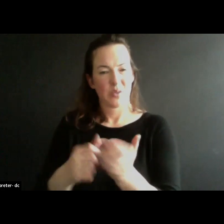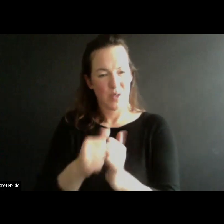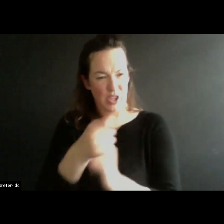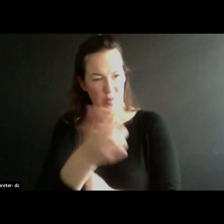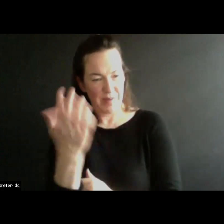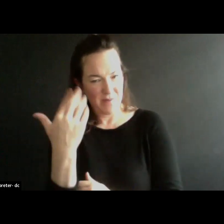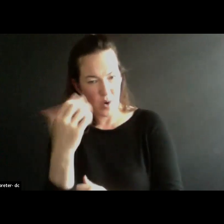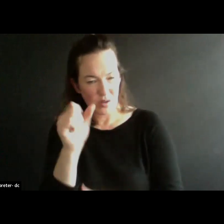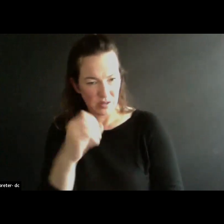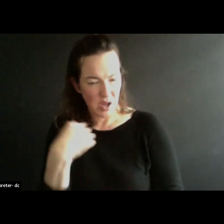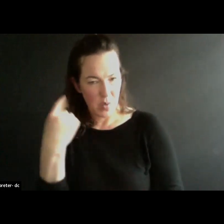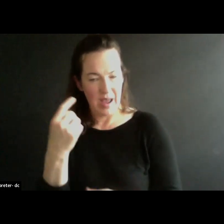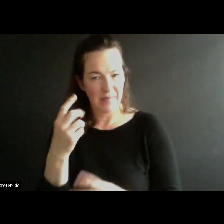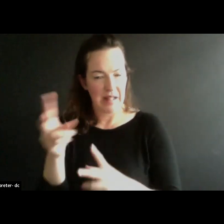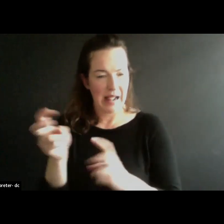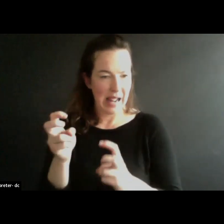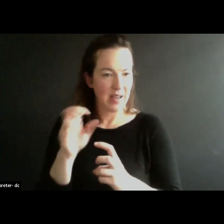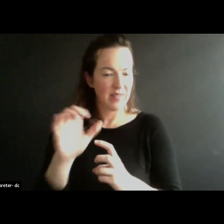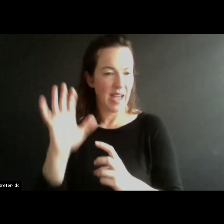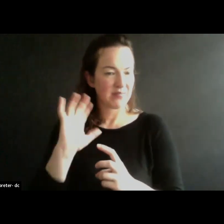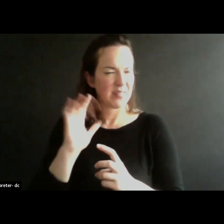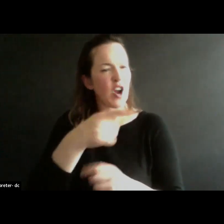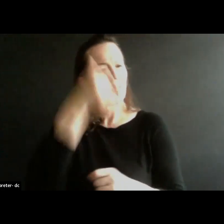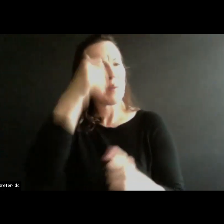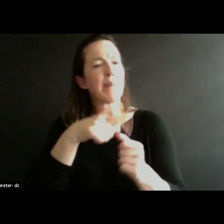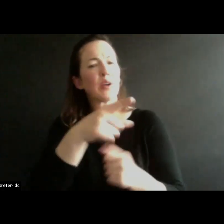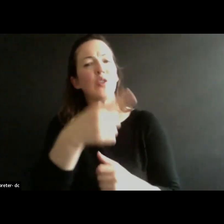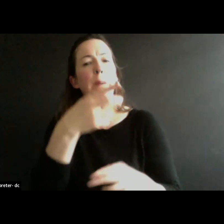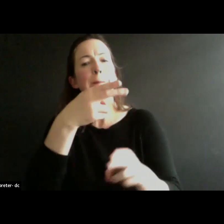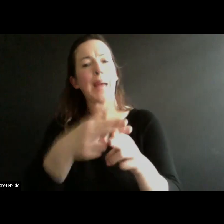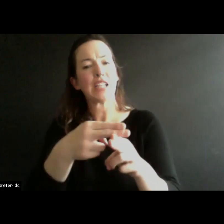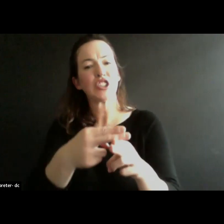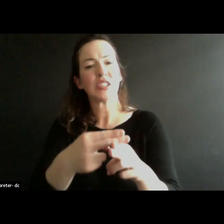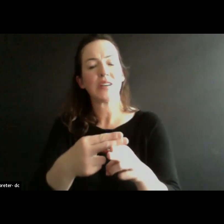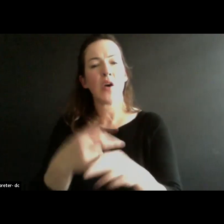and so I'm drawing on that. But I recall you also mentioning that one of the things that